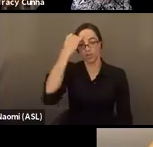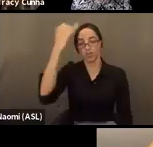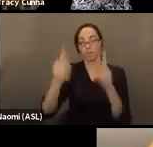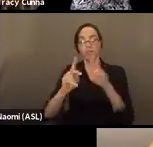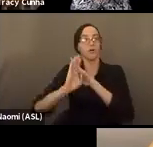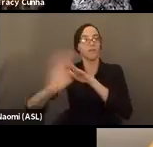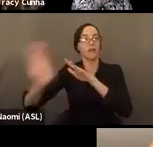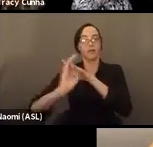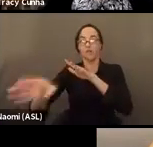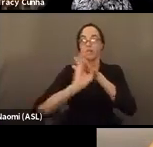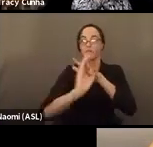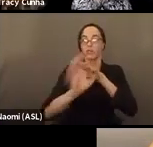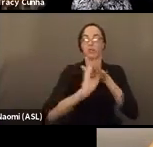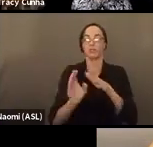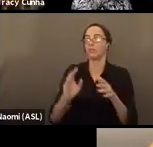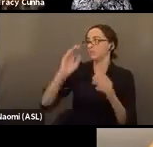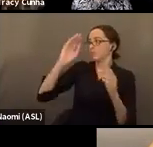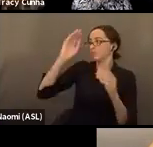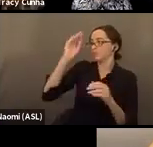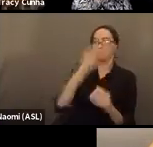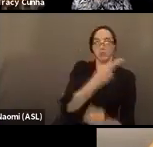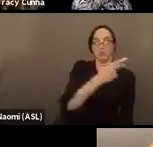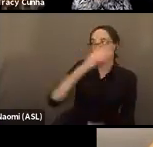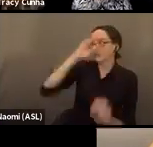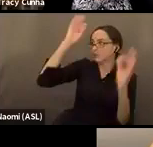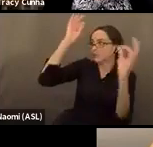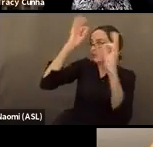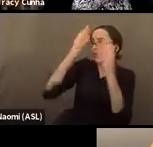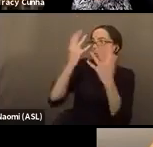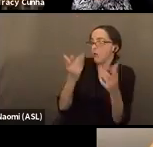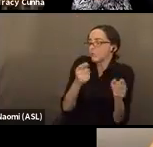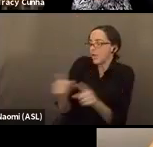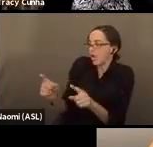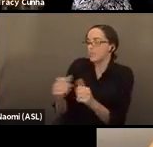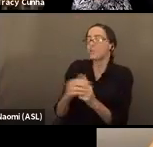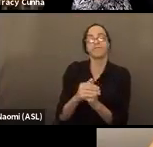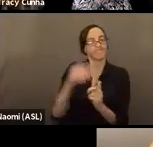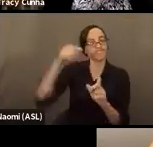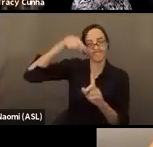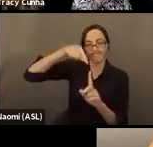was happening so that's kind of building that relationship with the people around